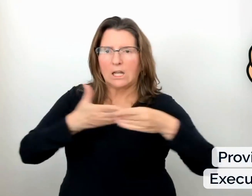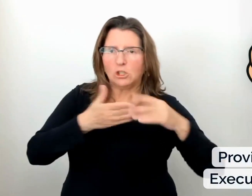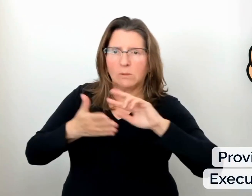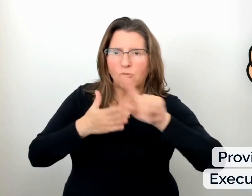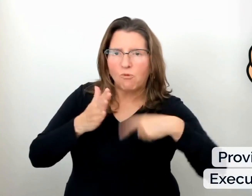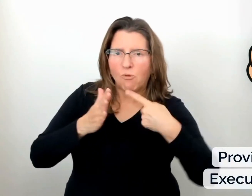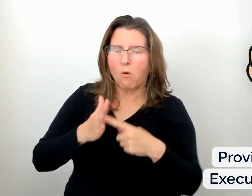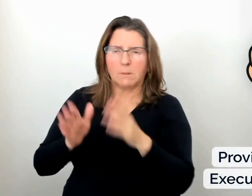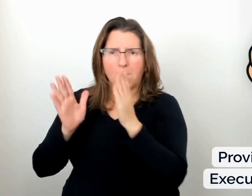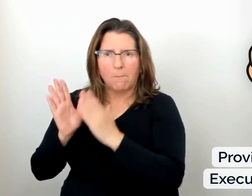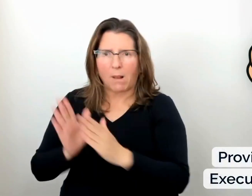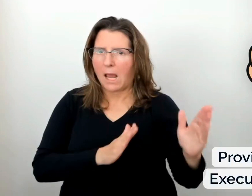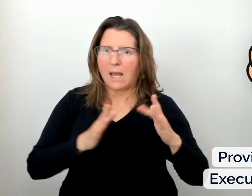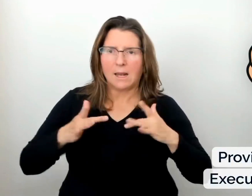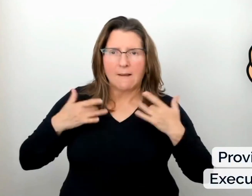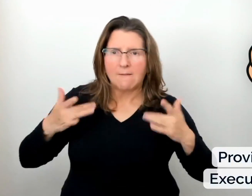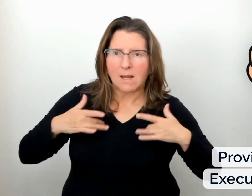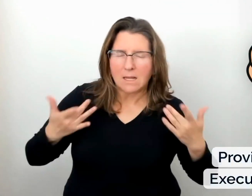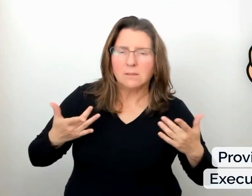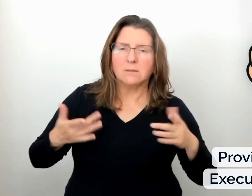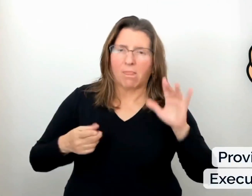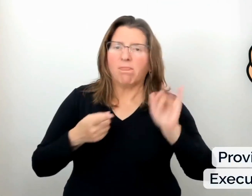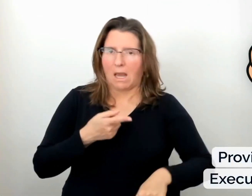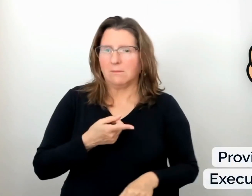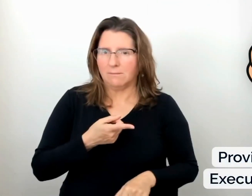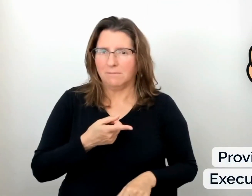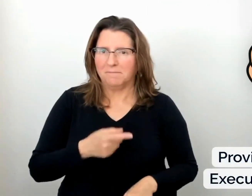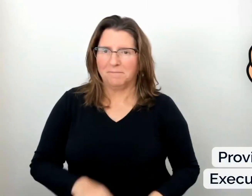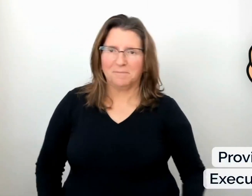taking leadership roles in planning events, to name a few examples.